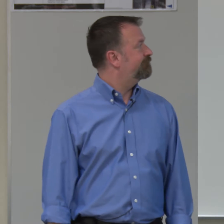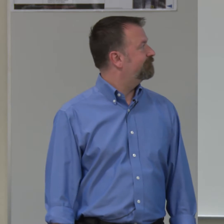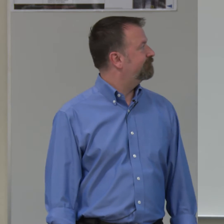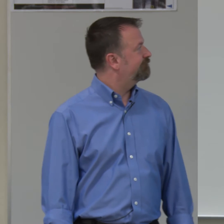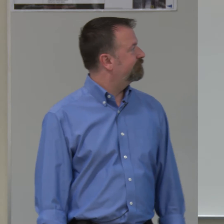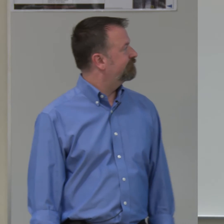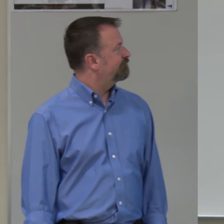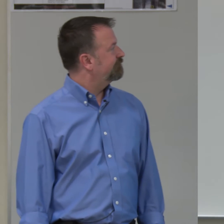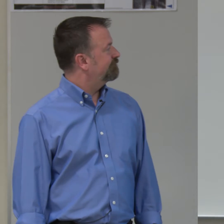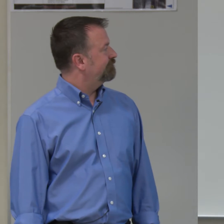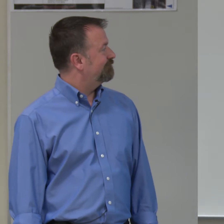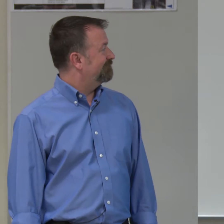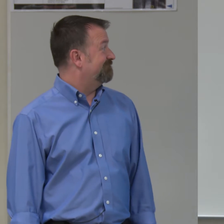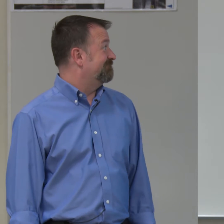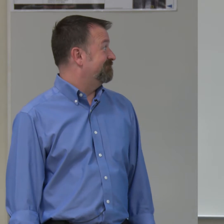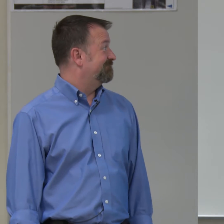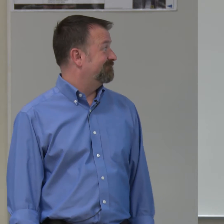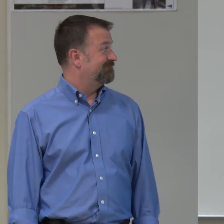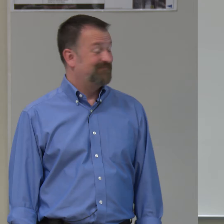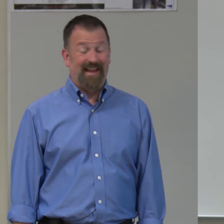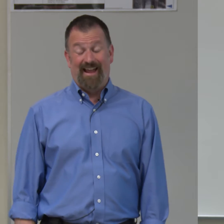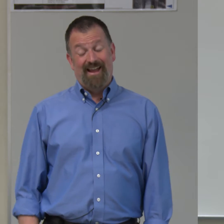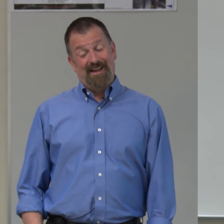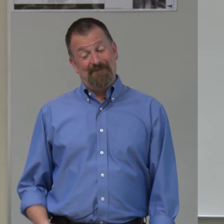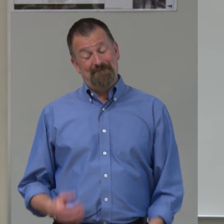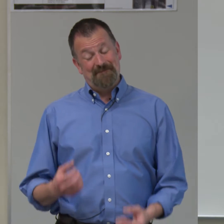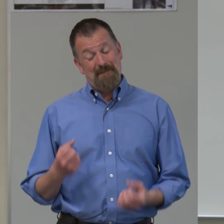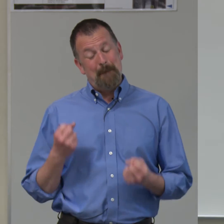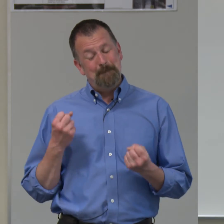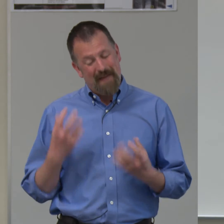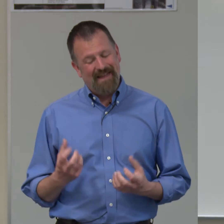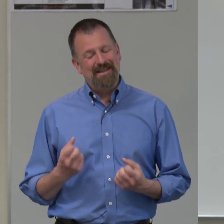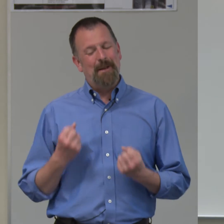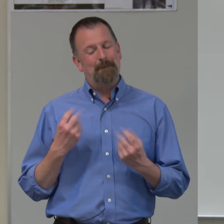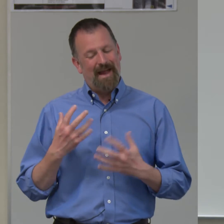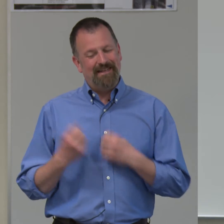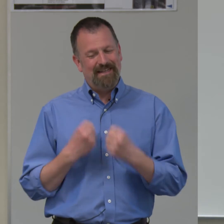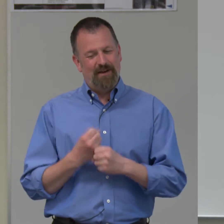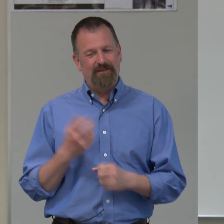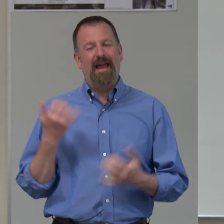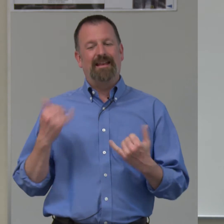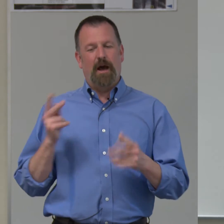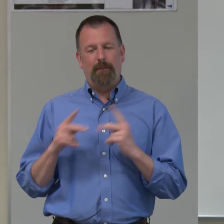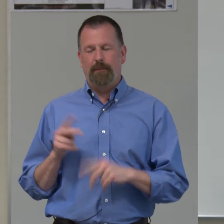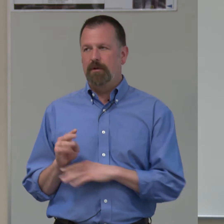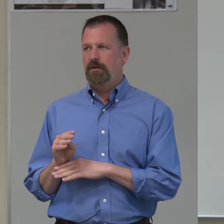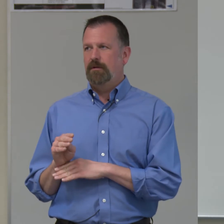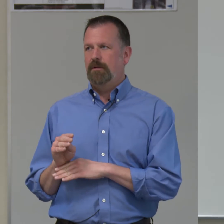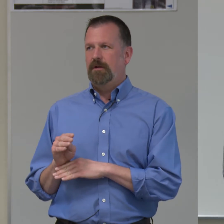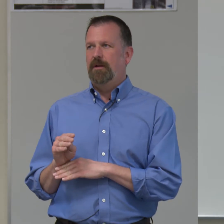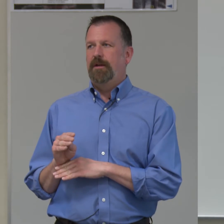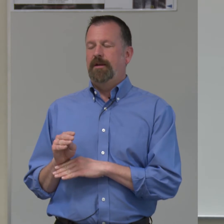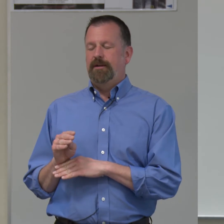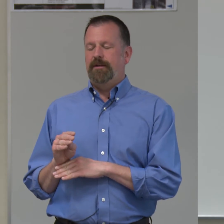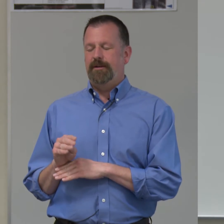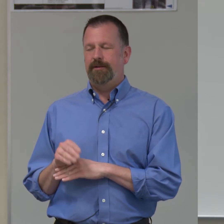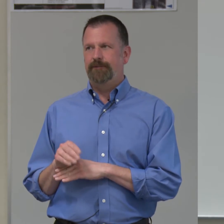so people are now beginning, after many years, actually believing this.